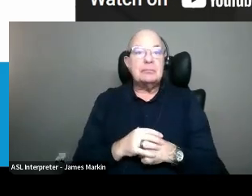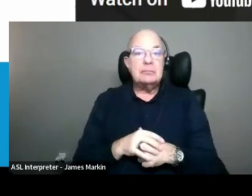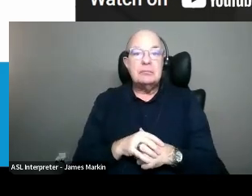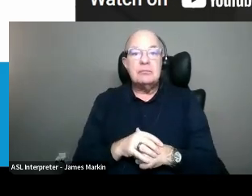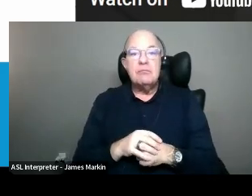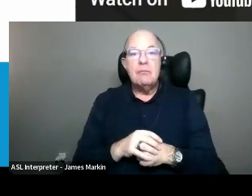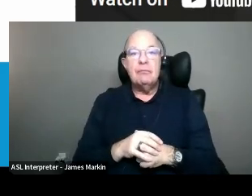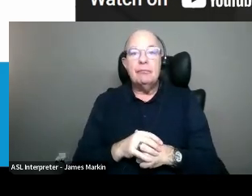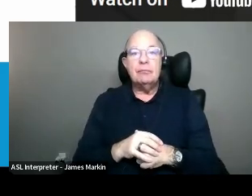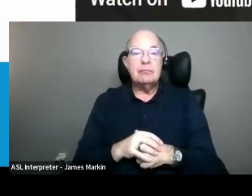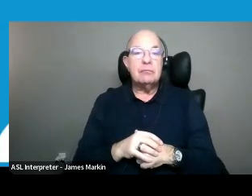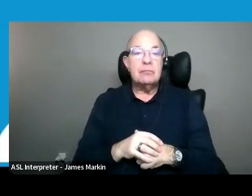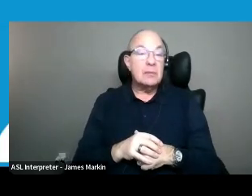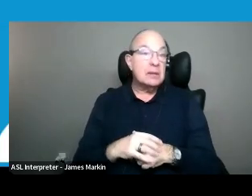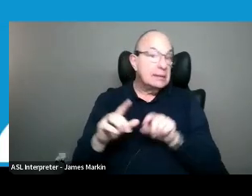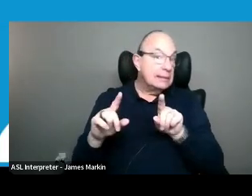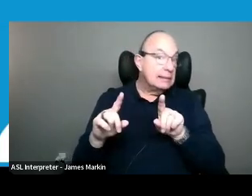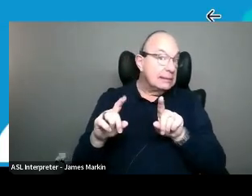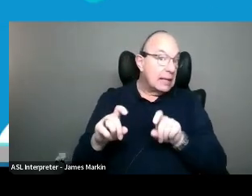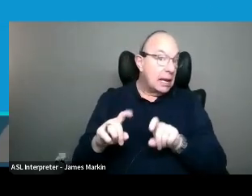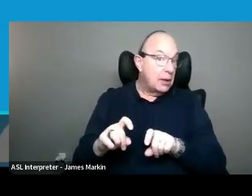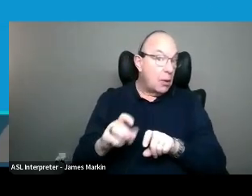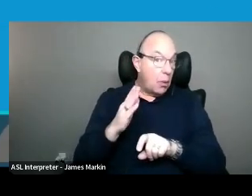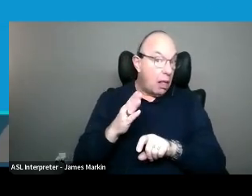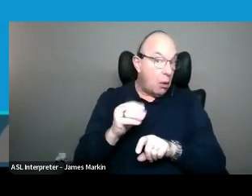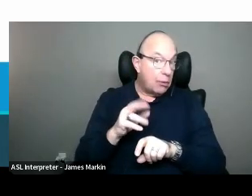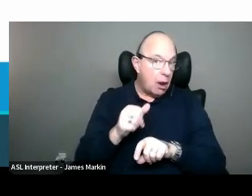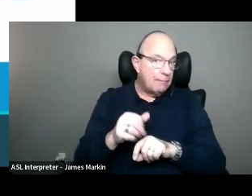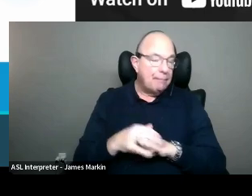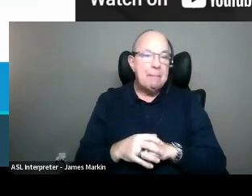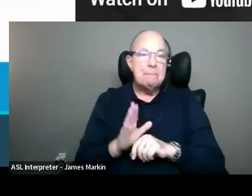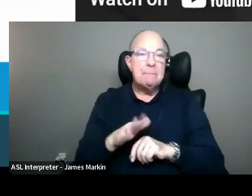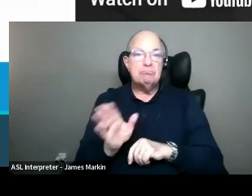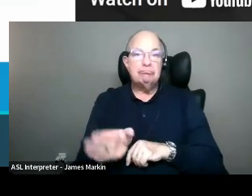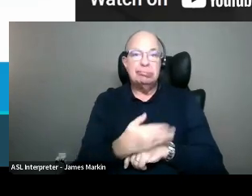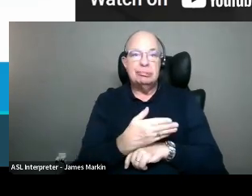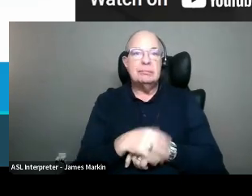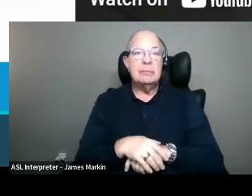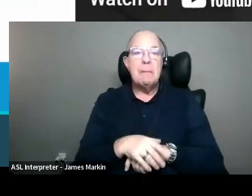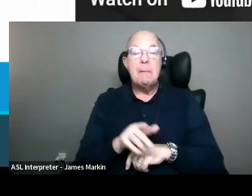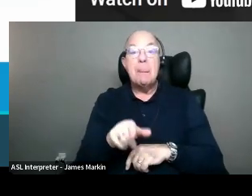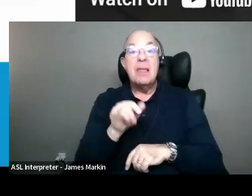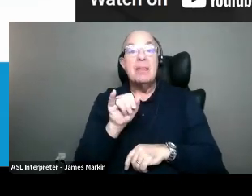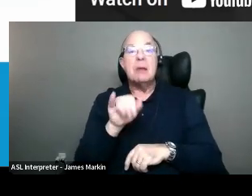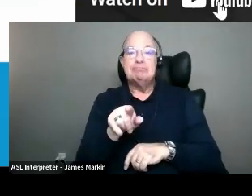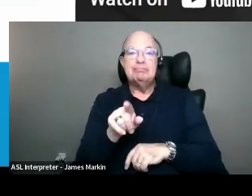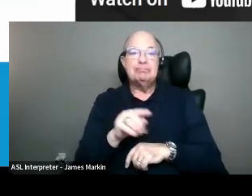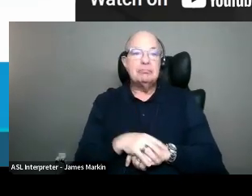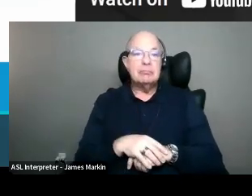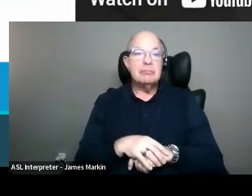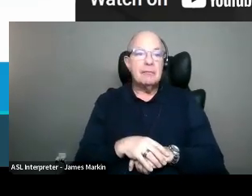Shannon Spencer (she/her): Are we gonna test this video, or should we… Shannon Spencer (she/her): Okay, deputation template. So, as I mentioned… oh, are we gonna do the video?